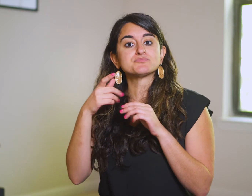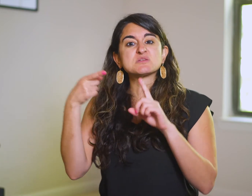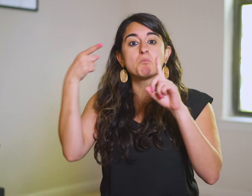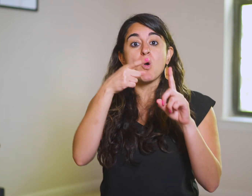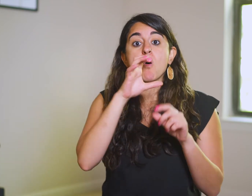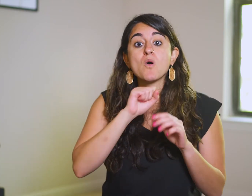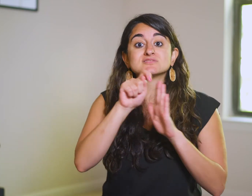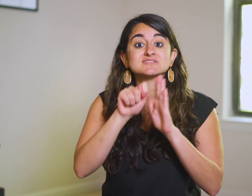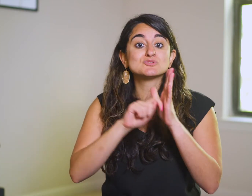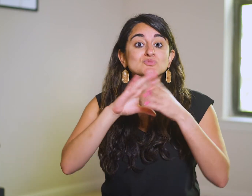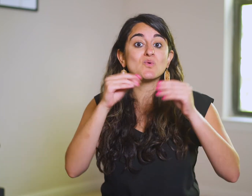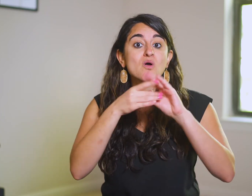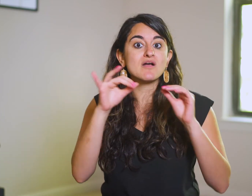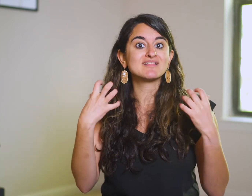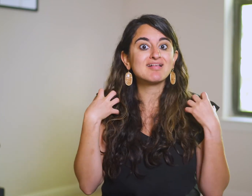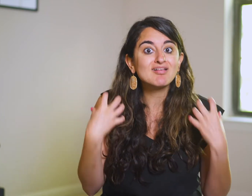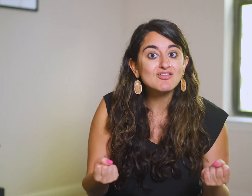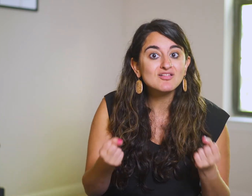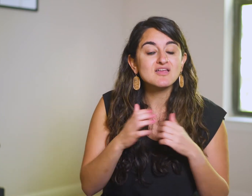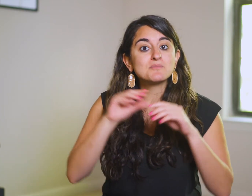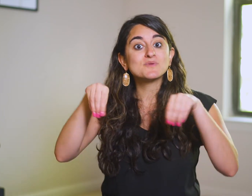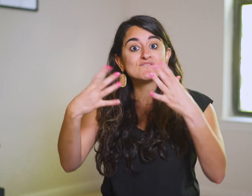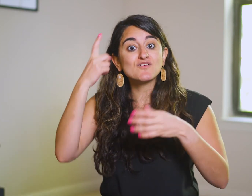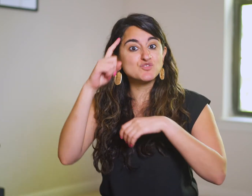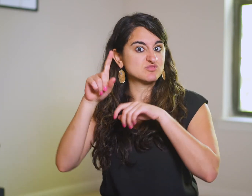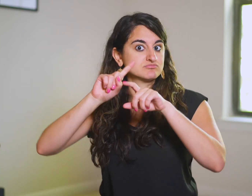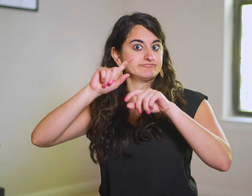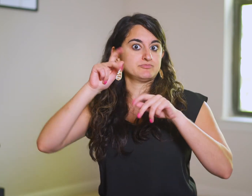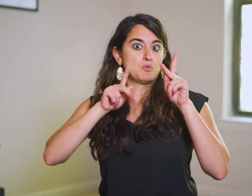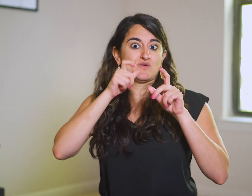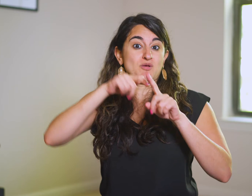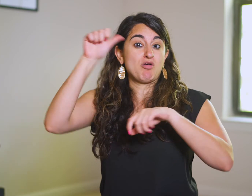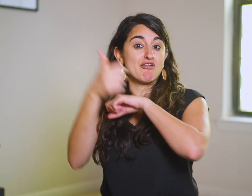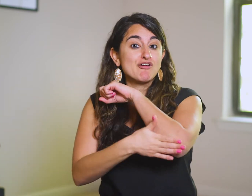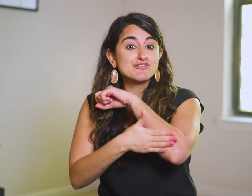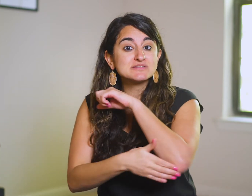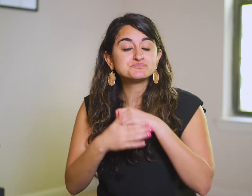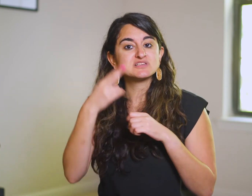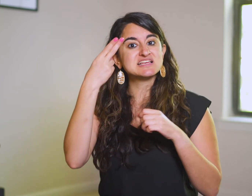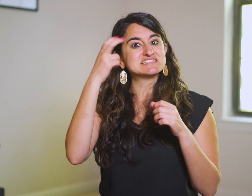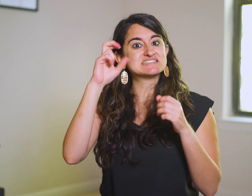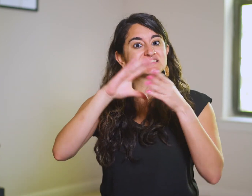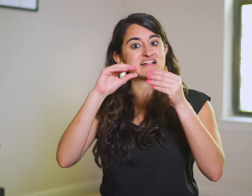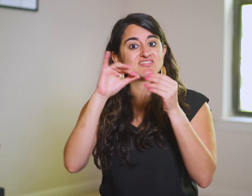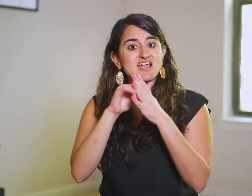He’s pointing to Old Testament stories of healing and provision for the foreigners, and He’s saying